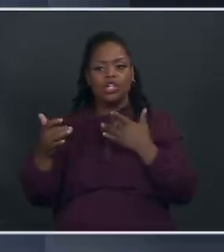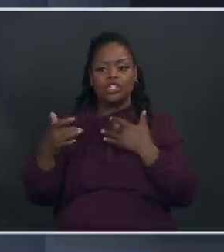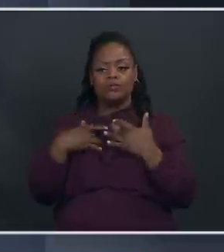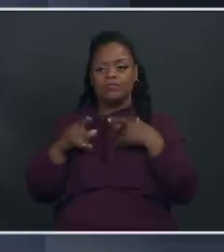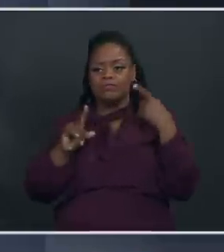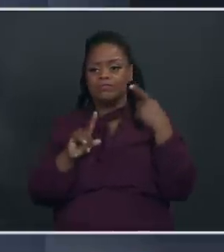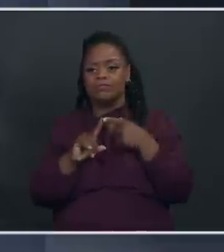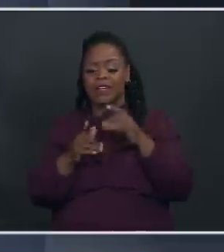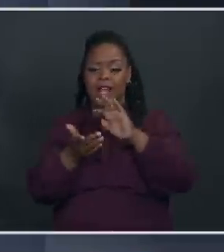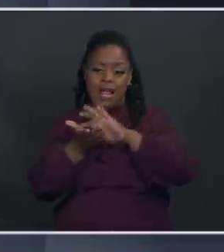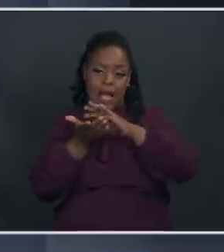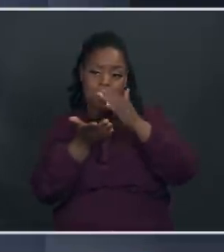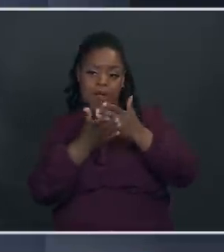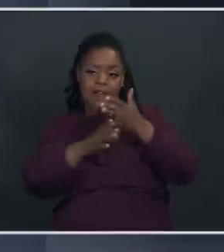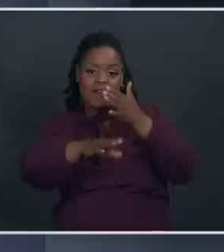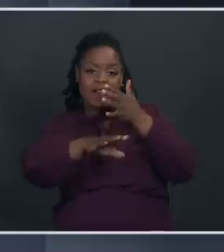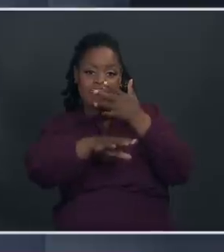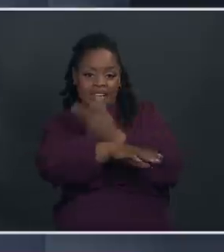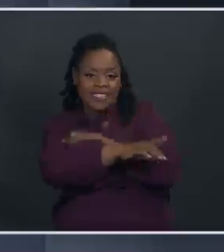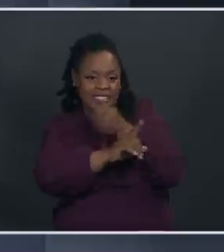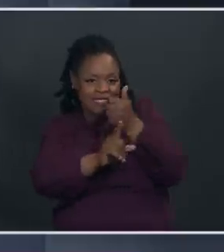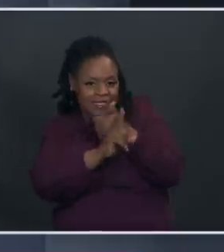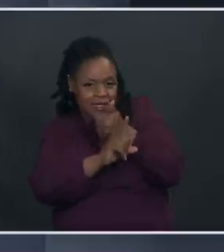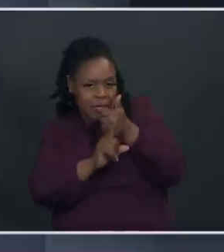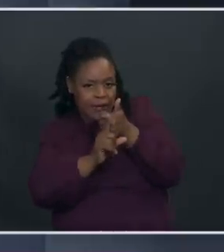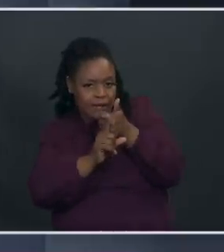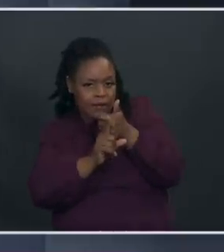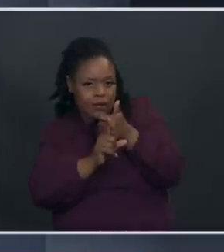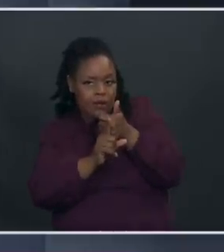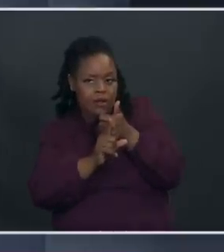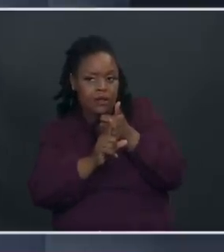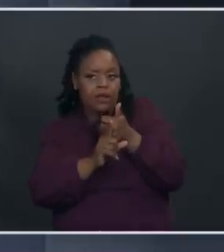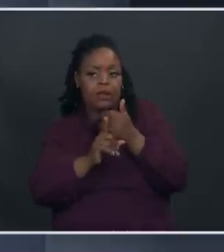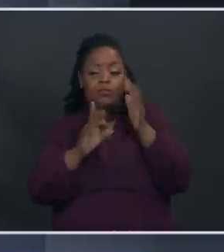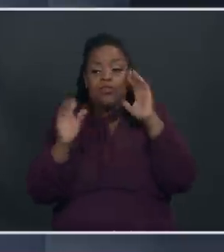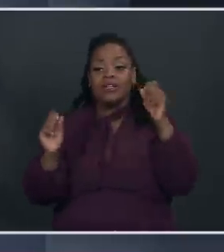the intention to purchase doches [sic] additional doses, the -- our confidence